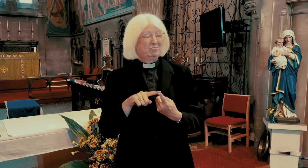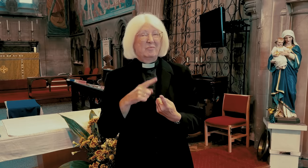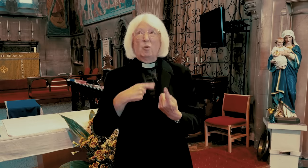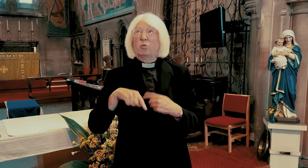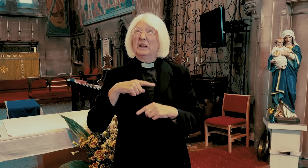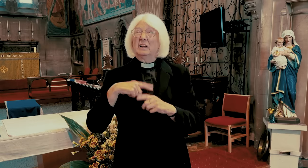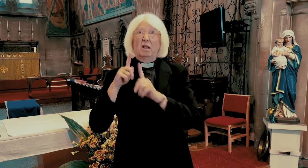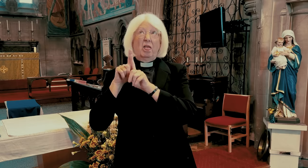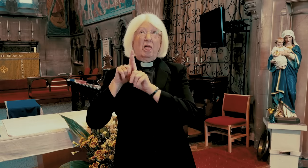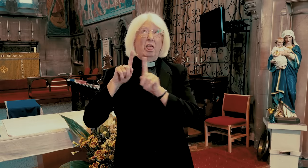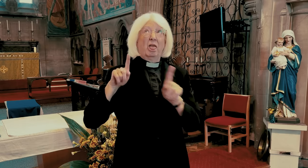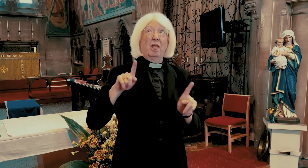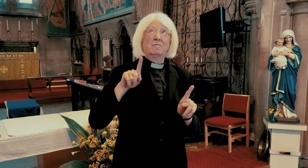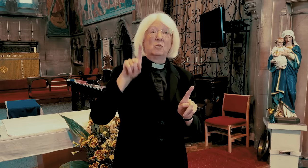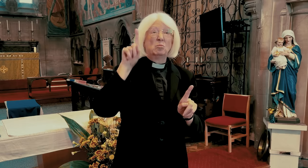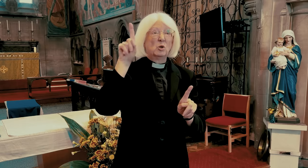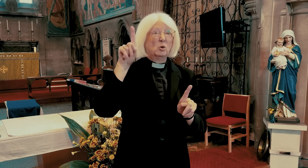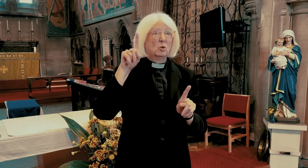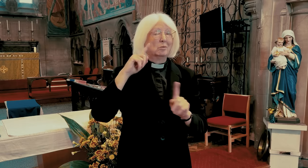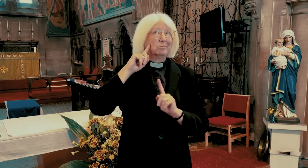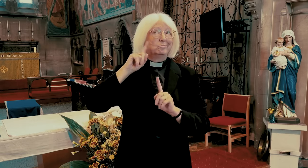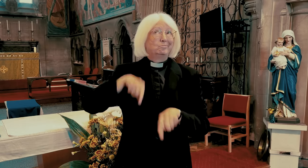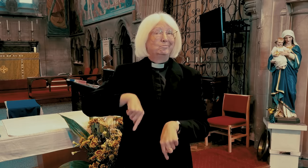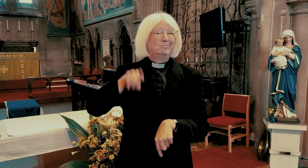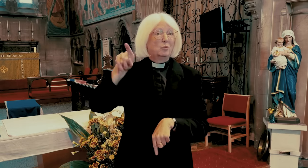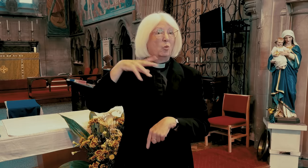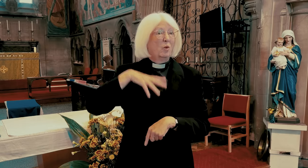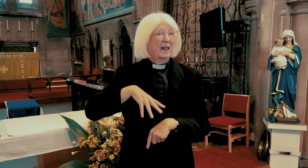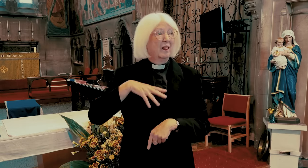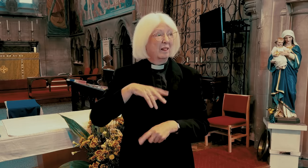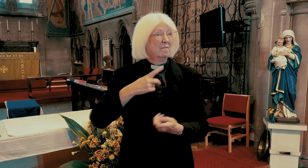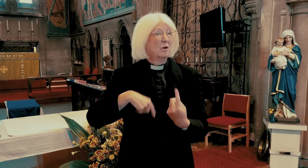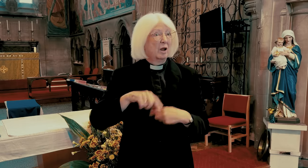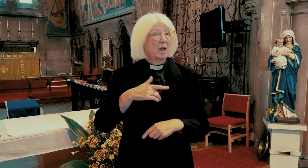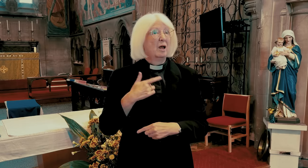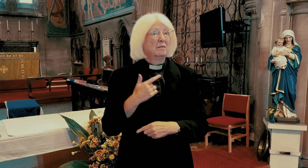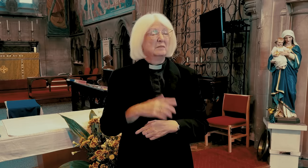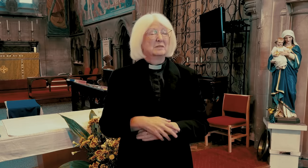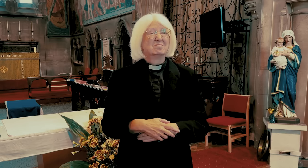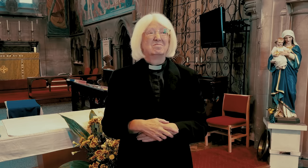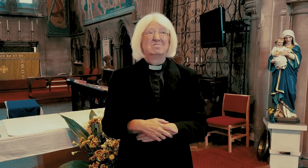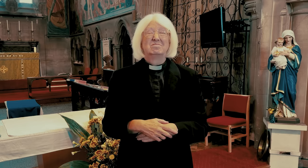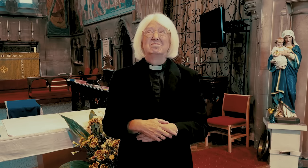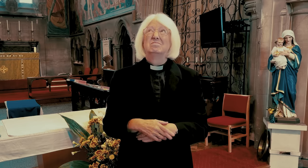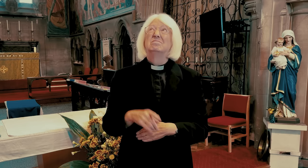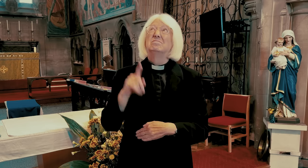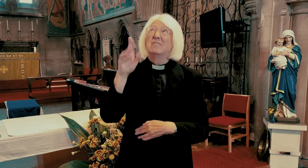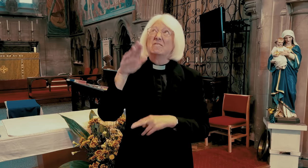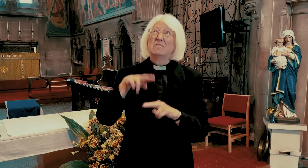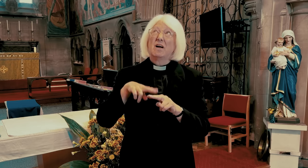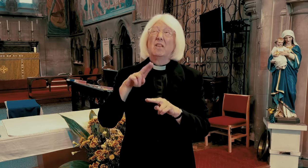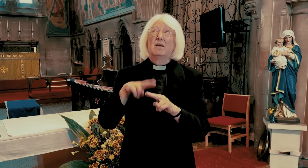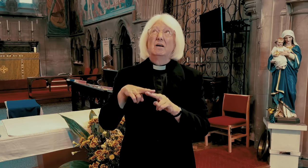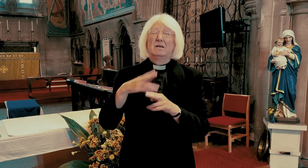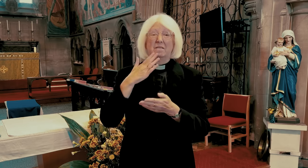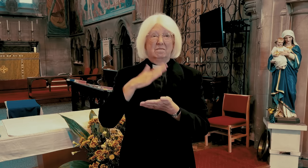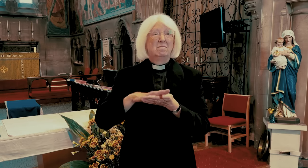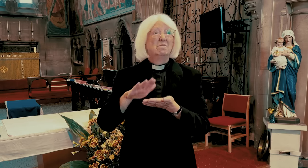For turning away from you, and ignoring your will for our lives; Father, forgive us: